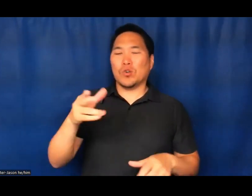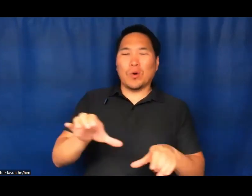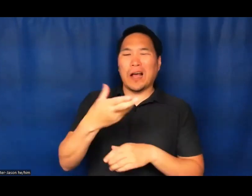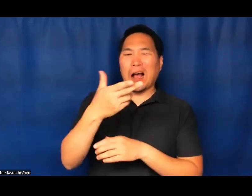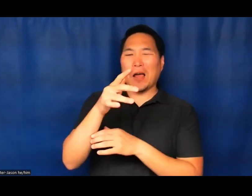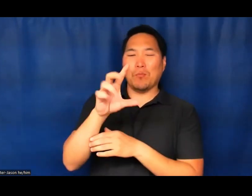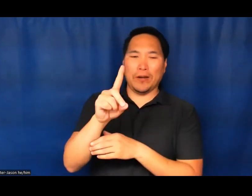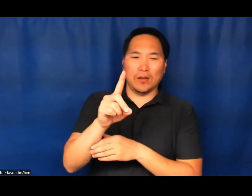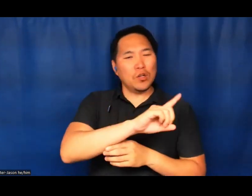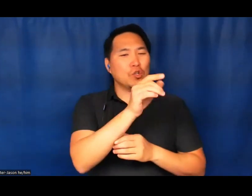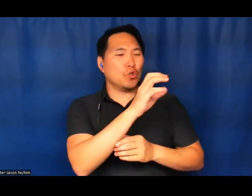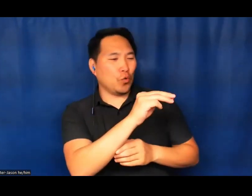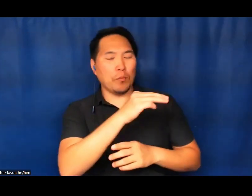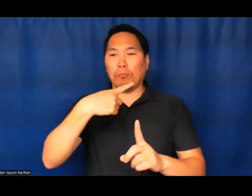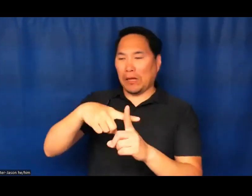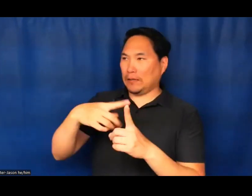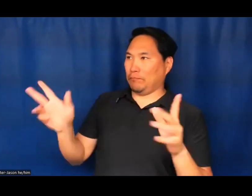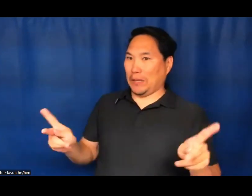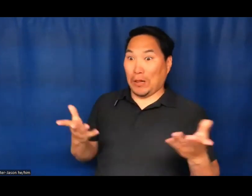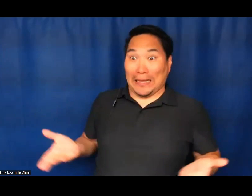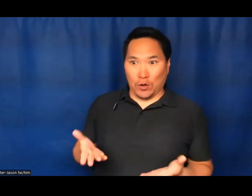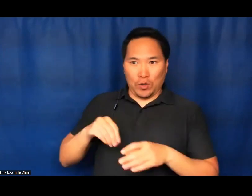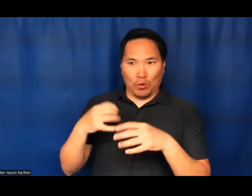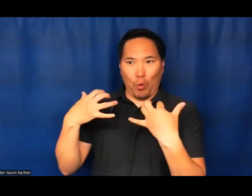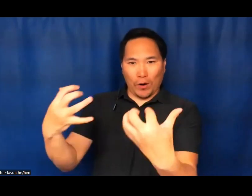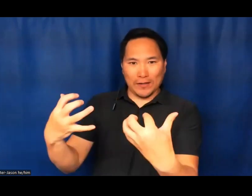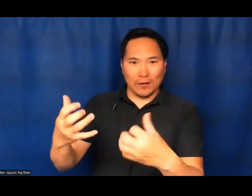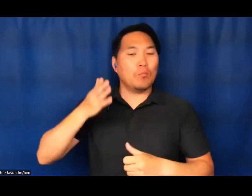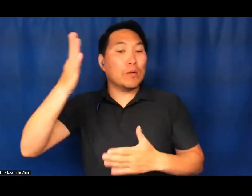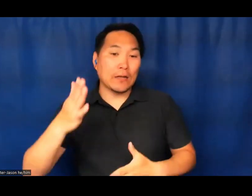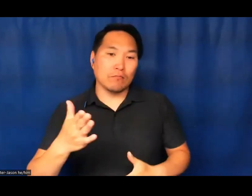people here in the audience. And so the speakers will remember that.